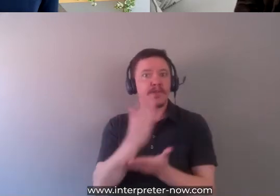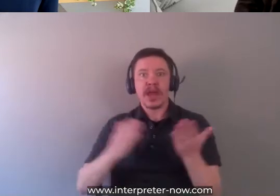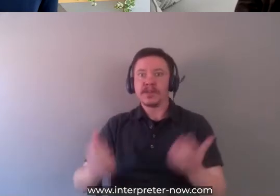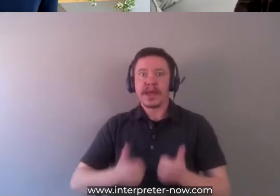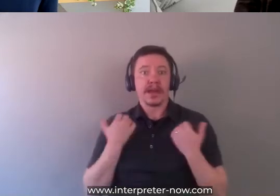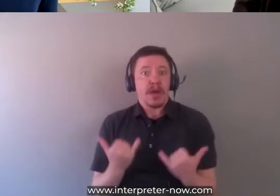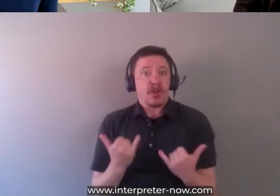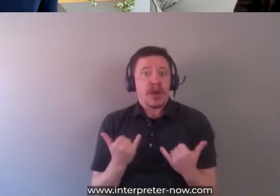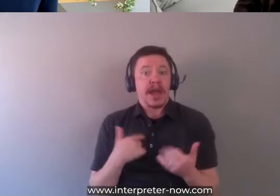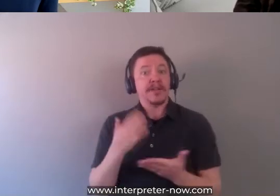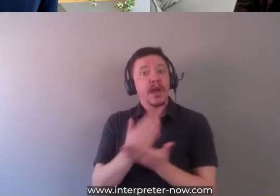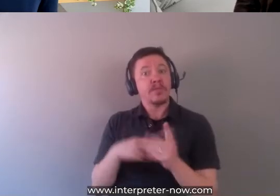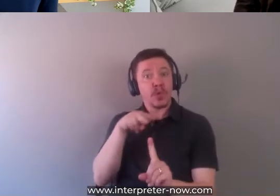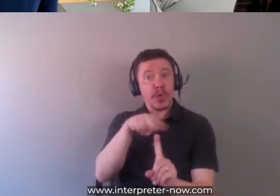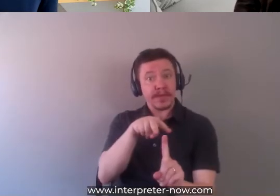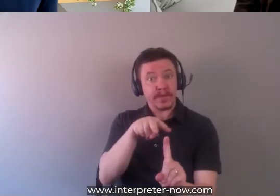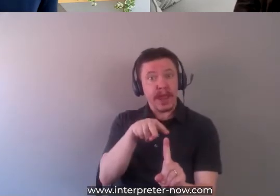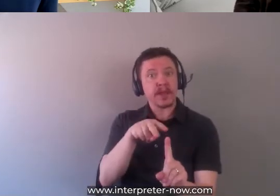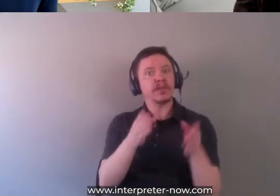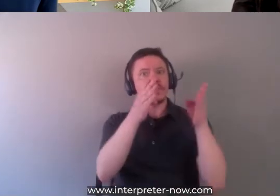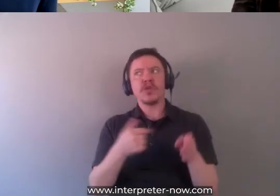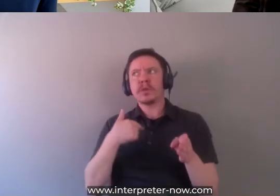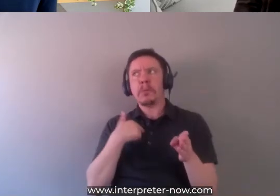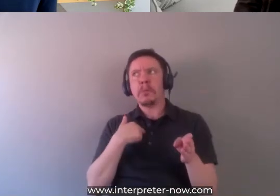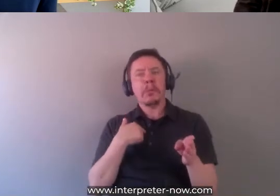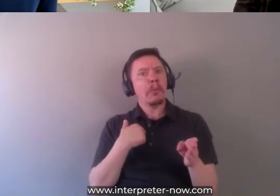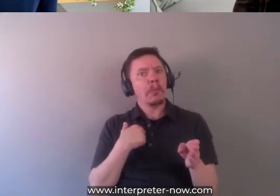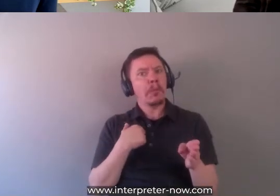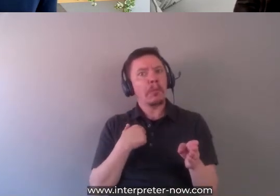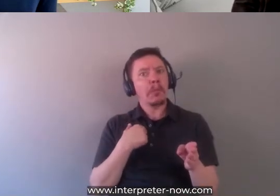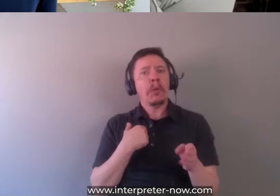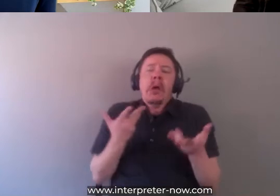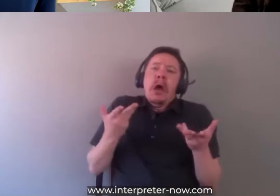people might be forgiven for making the mistake of thinking it's a little creepy but functionally